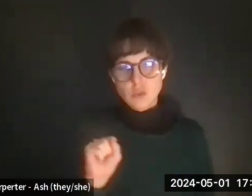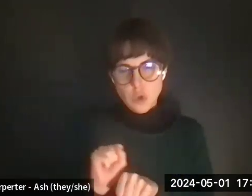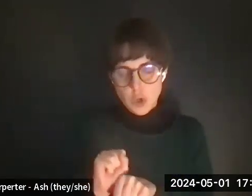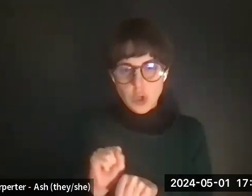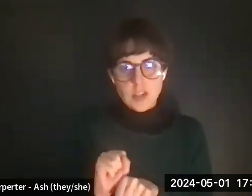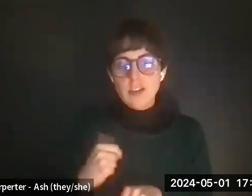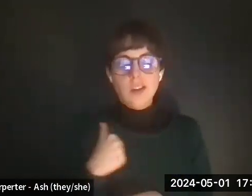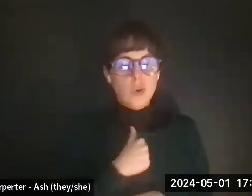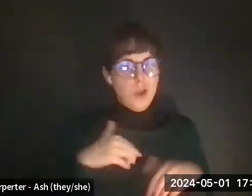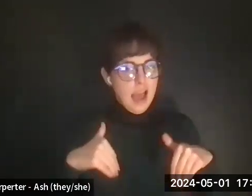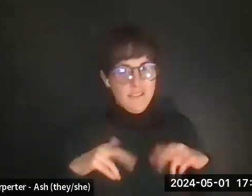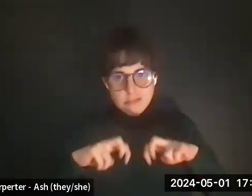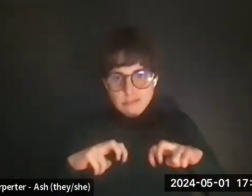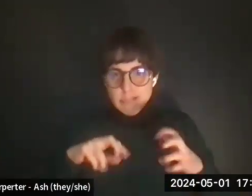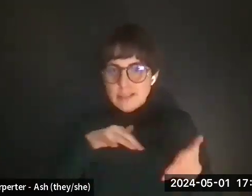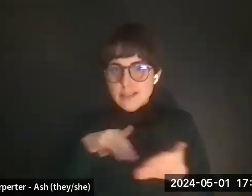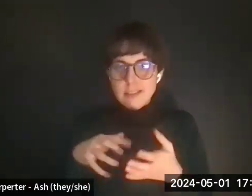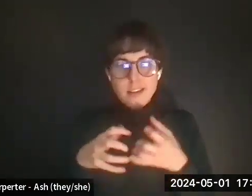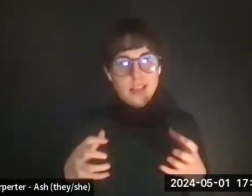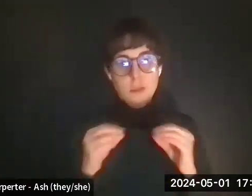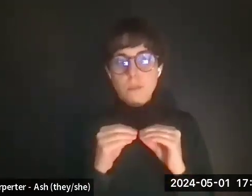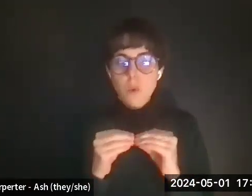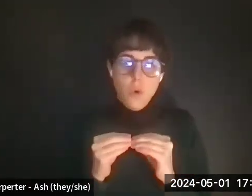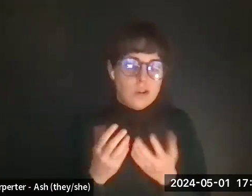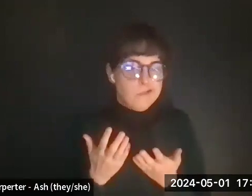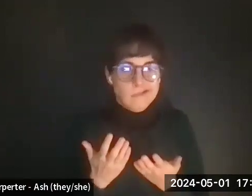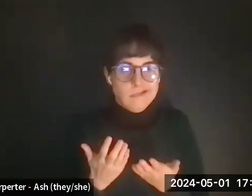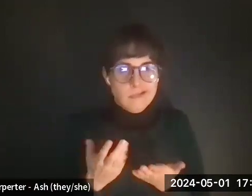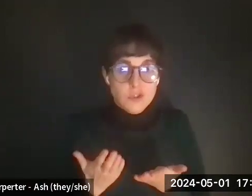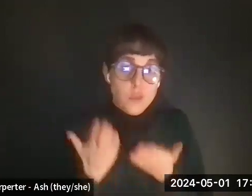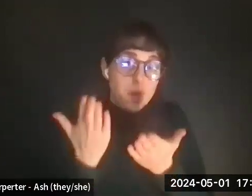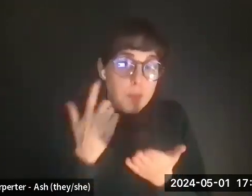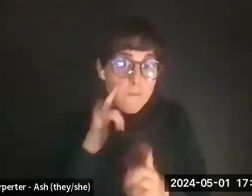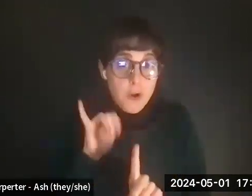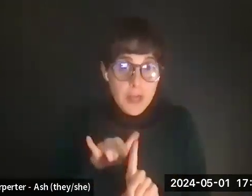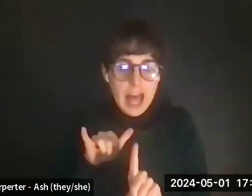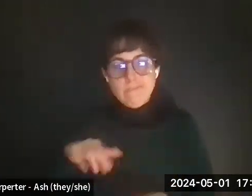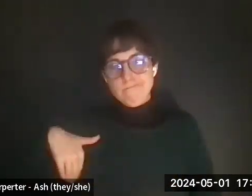and make a recommendation last year, but we have been working hard with a group of interested parties.